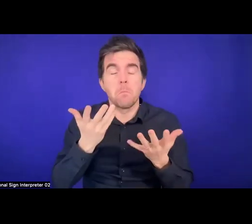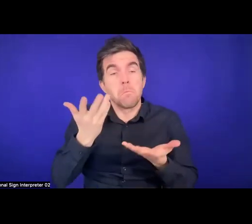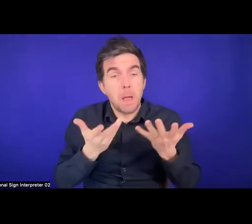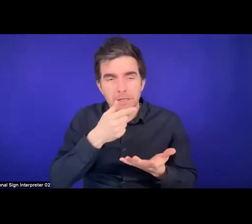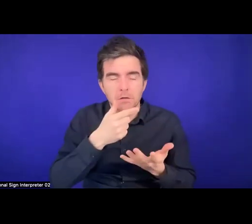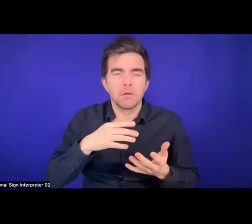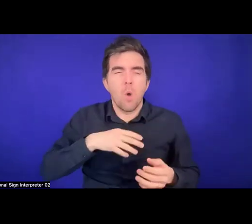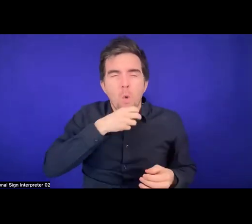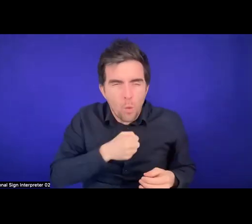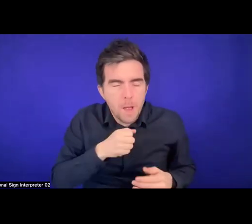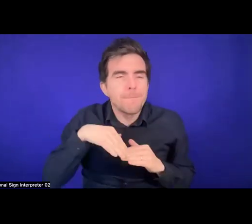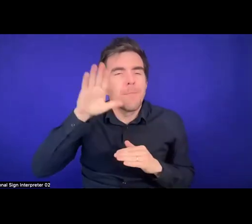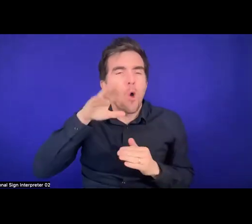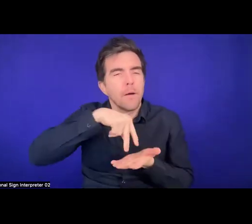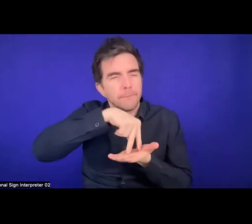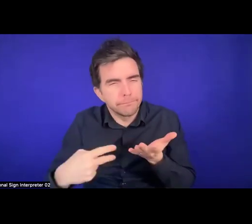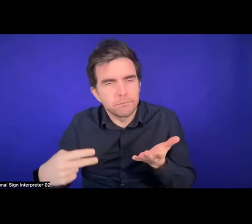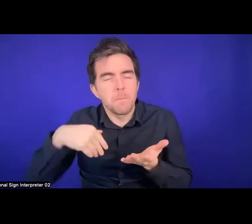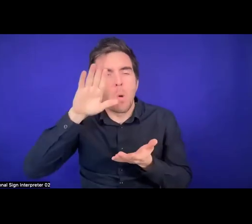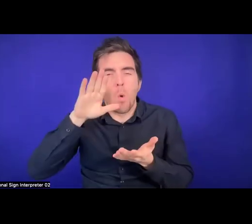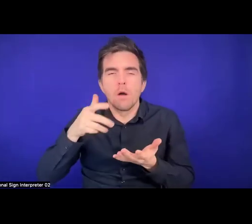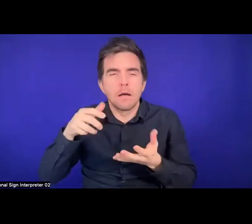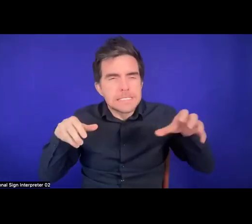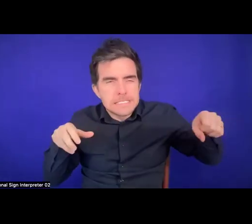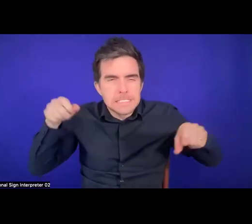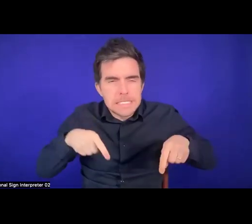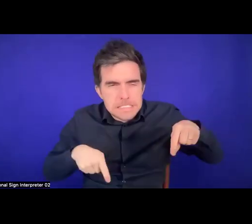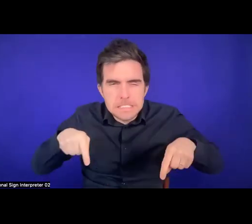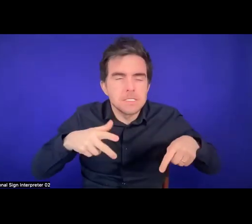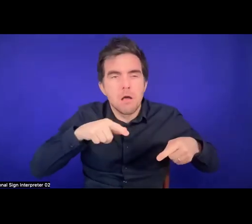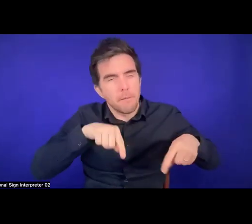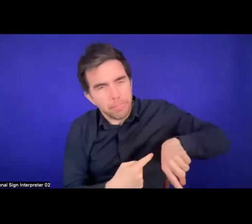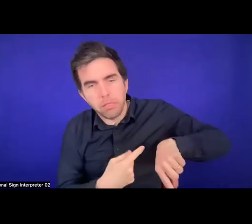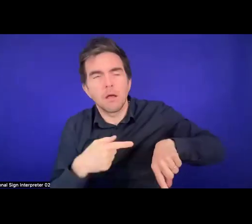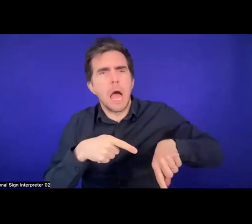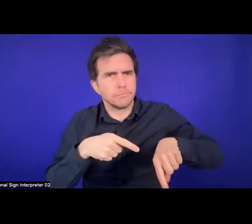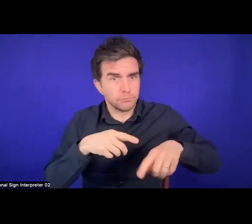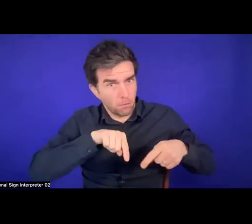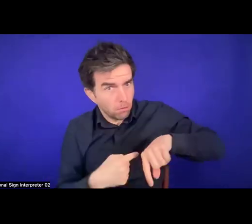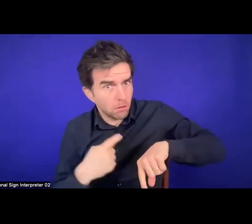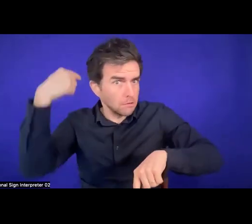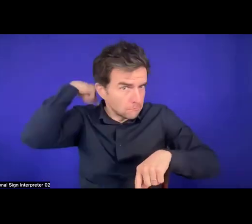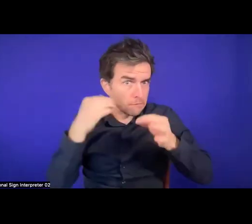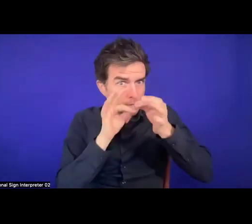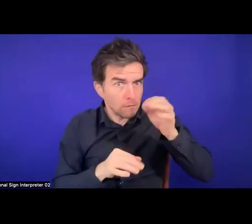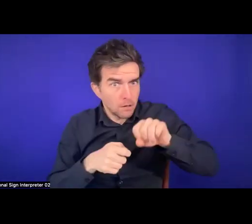cord injury. And in the area of spinal cord injury, I am very much interested on